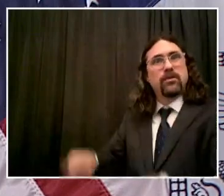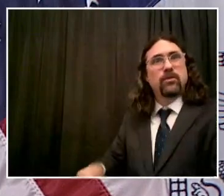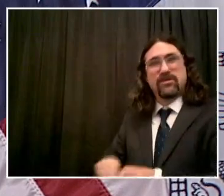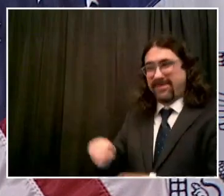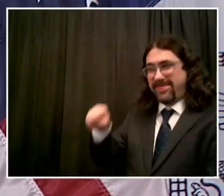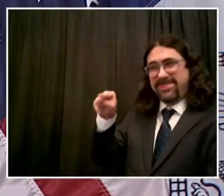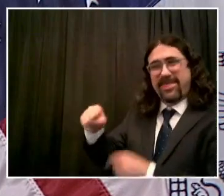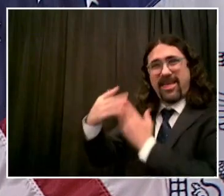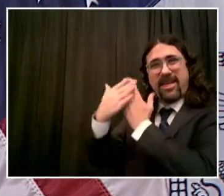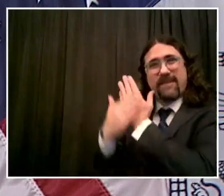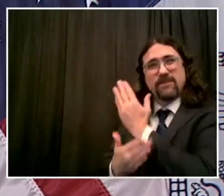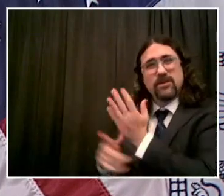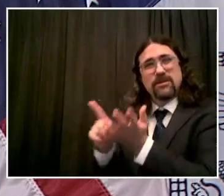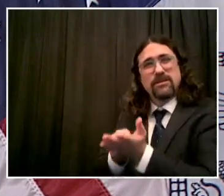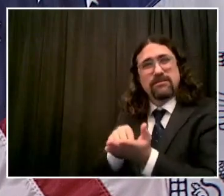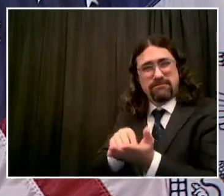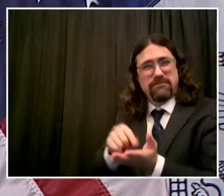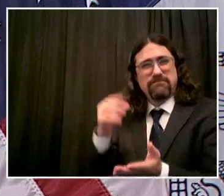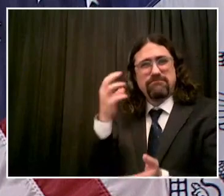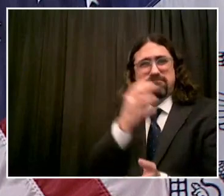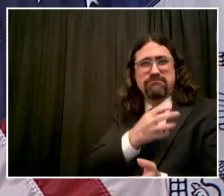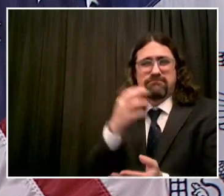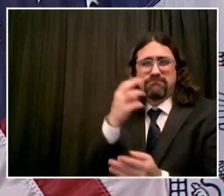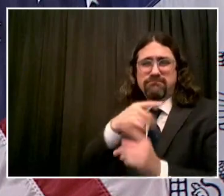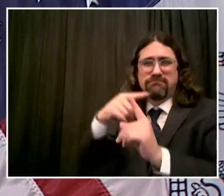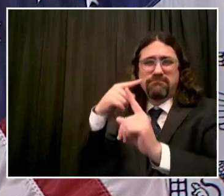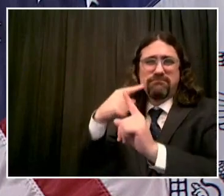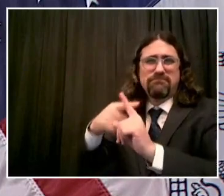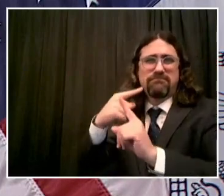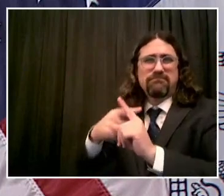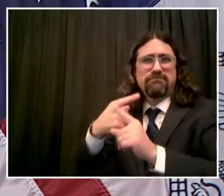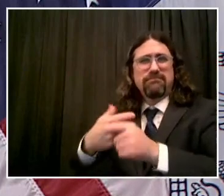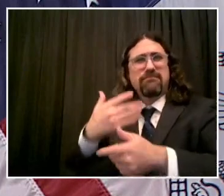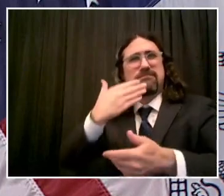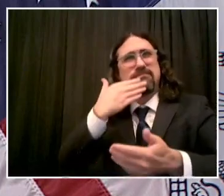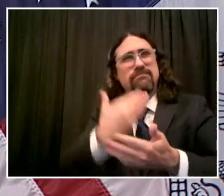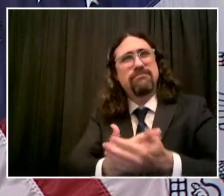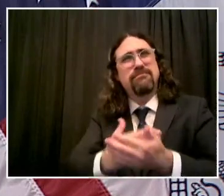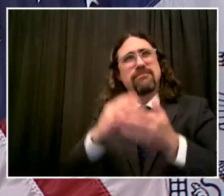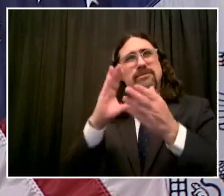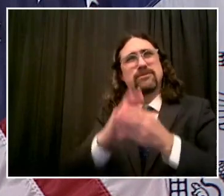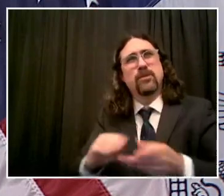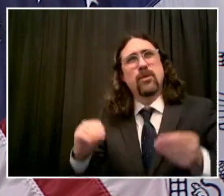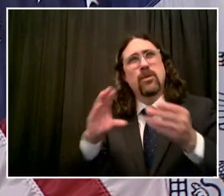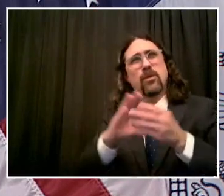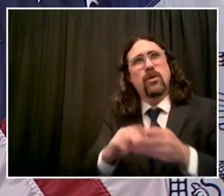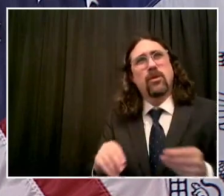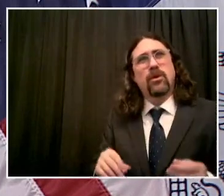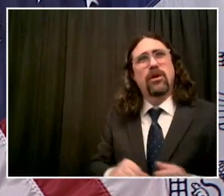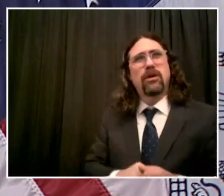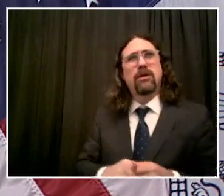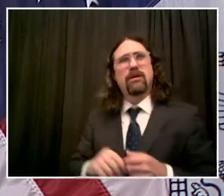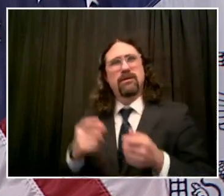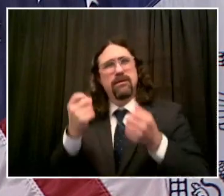VIDEO OF OUR CHIEF OF PATROL TALKING TO A PROTEST LEADER AND